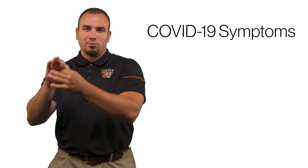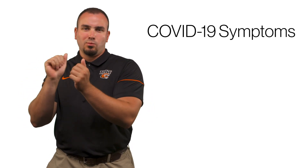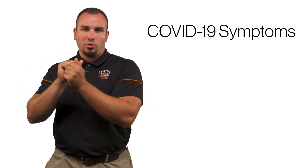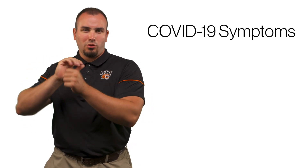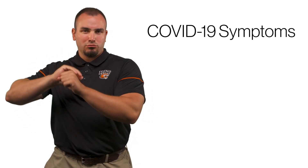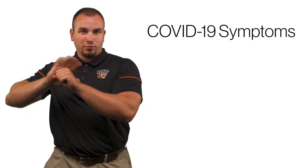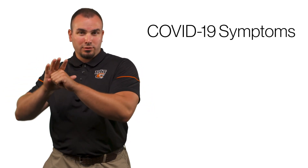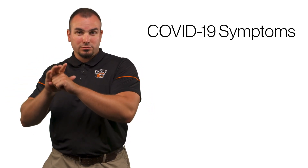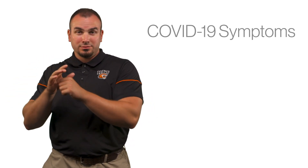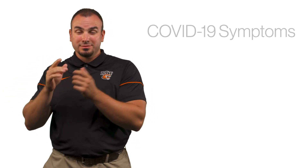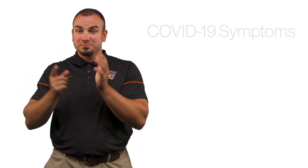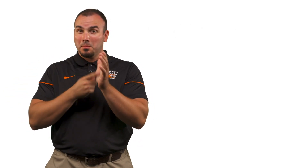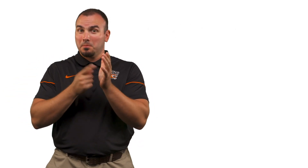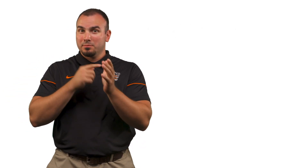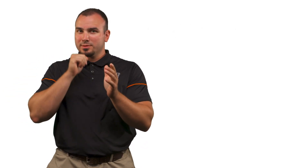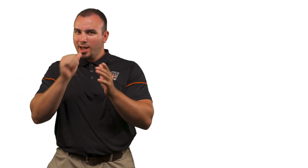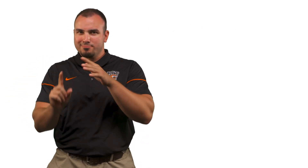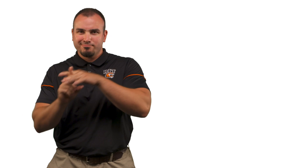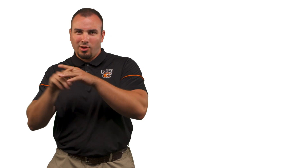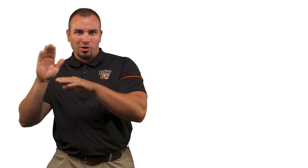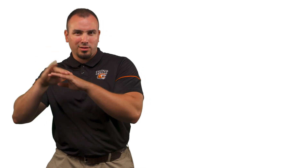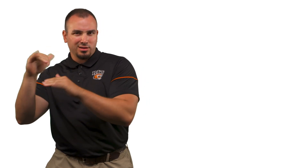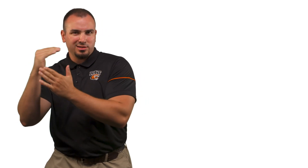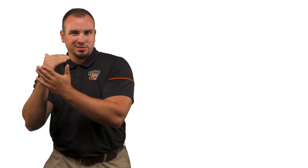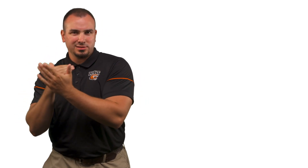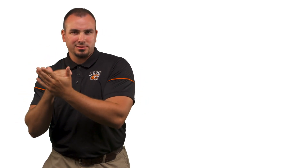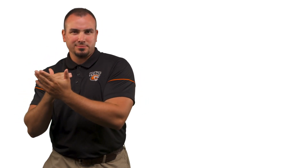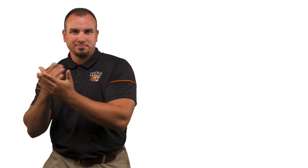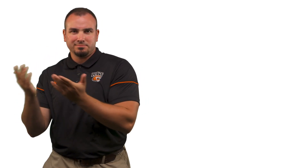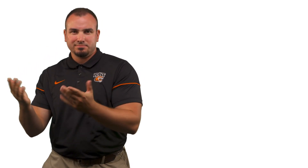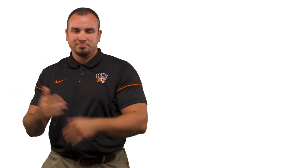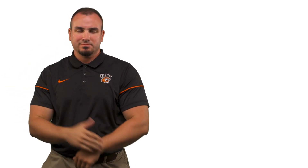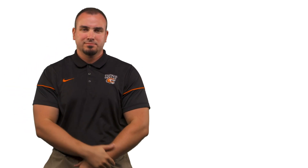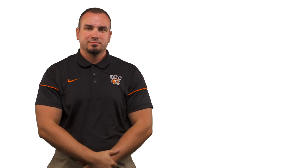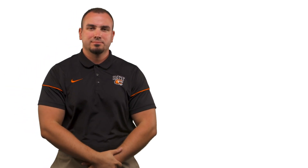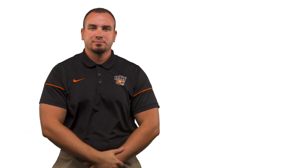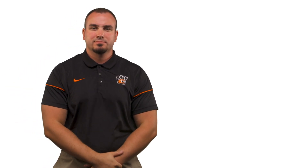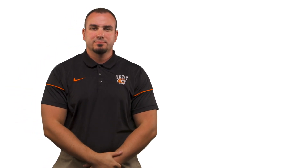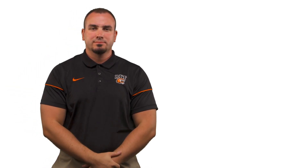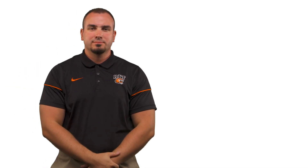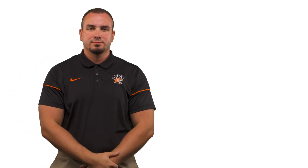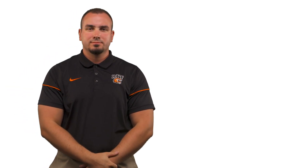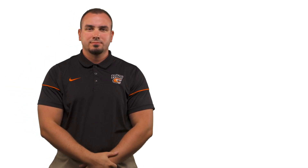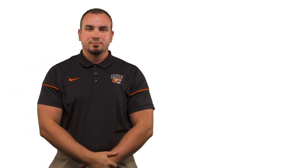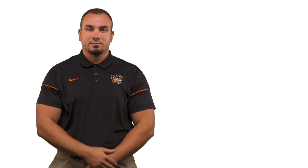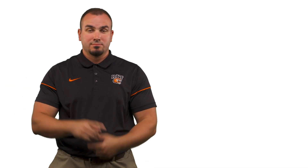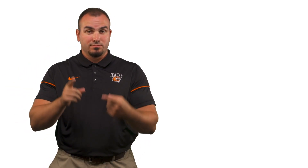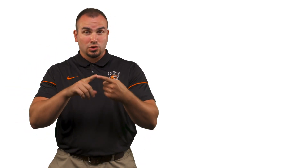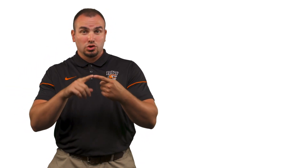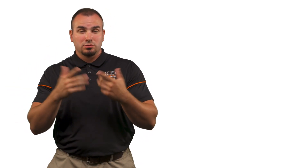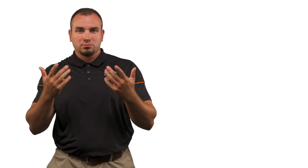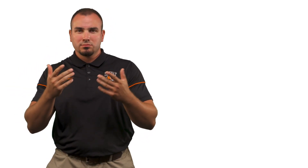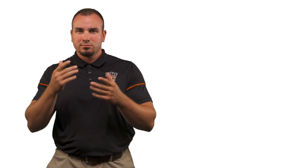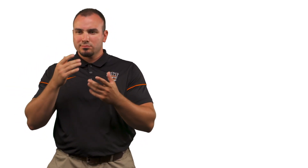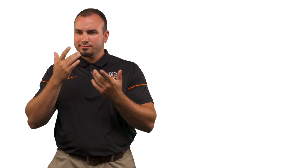with COVID-19, but symptoms may also include items not mentioned on this list.